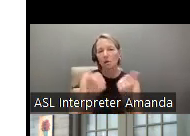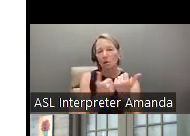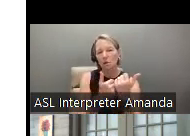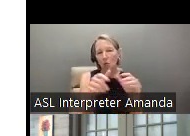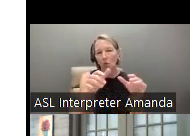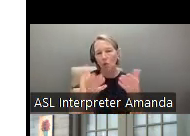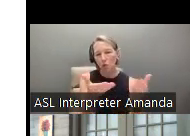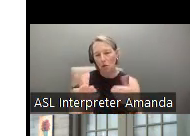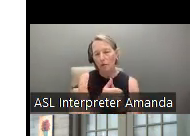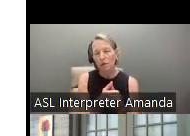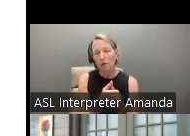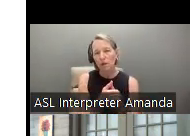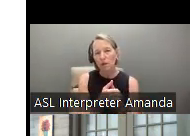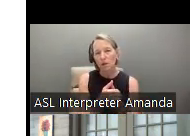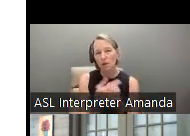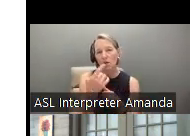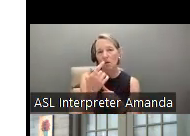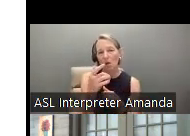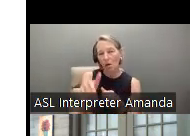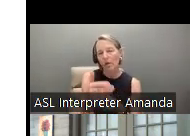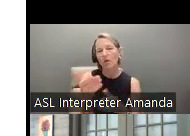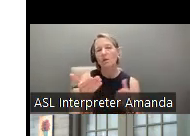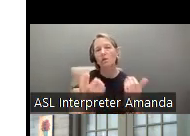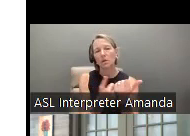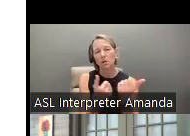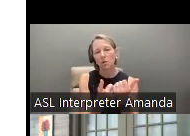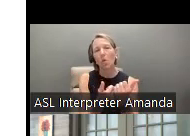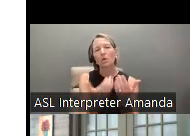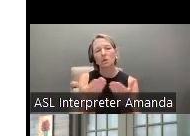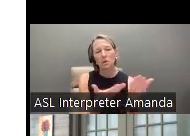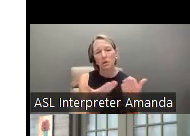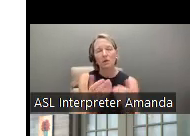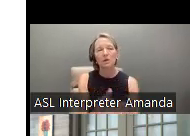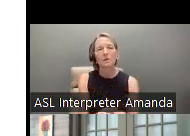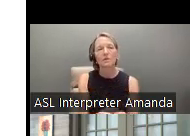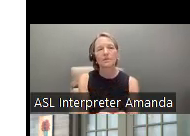um other Support Services to the all P&As next slide